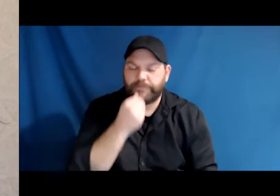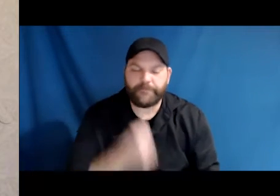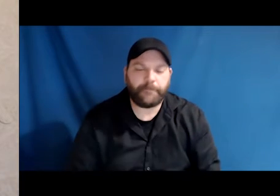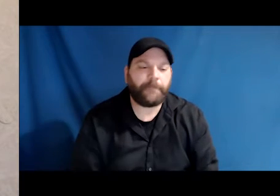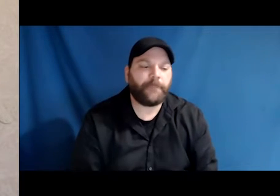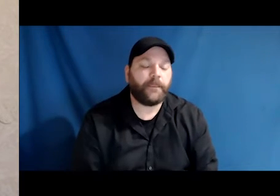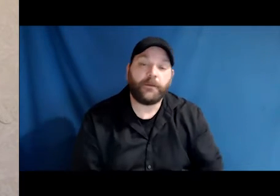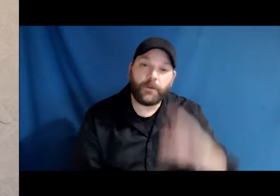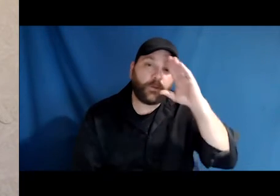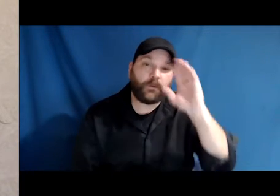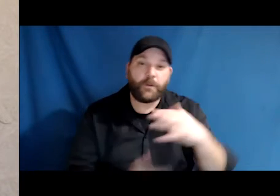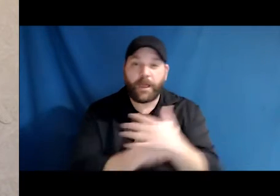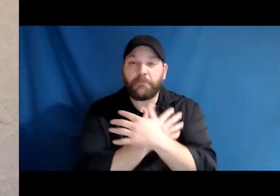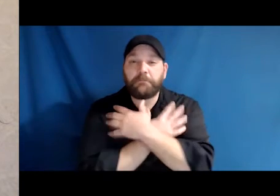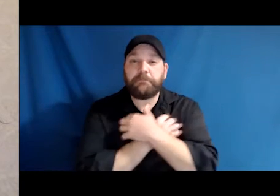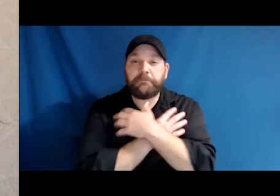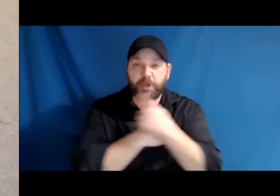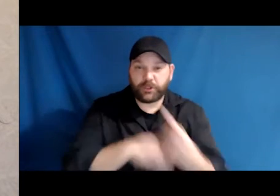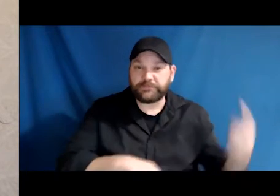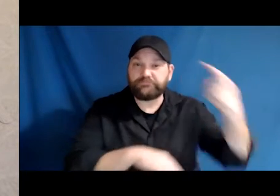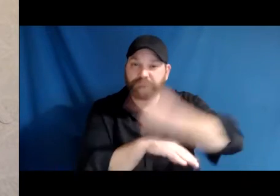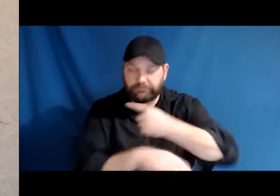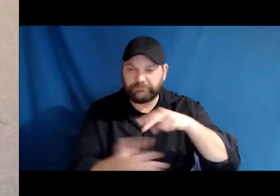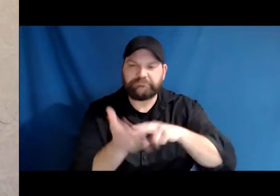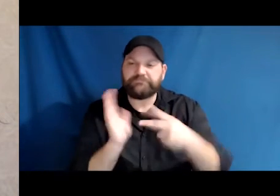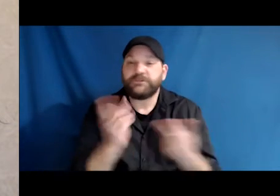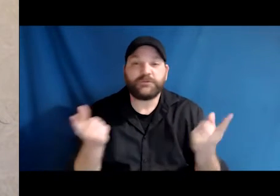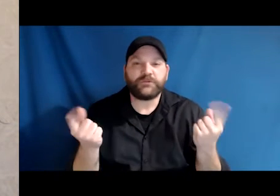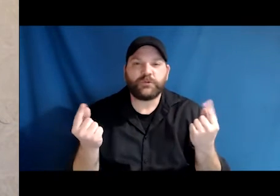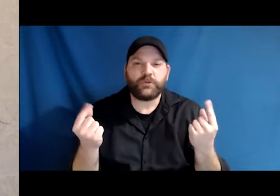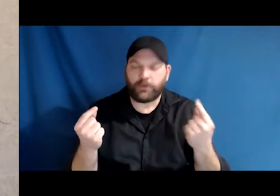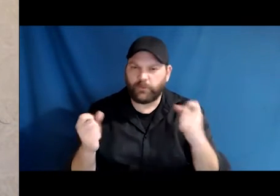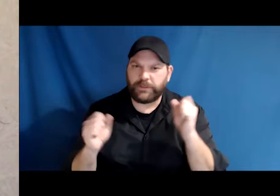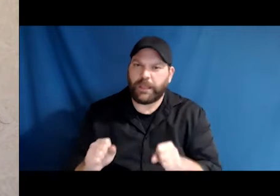recognize our years of service recipients, as well as the winners of our Excellence Awards,